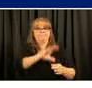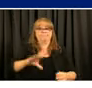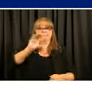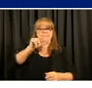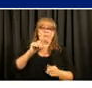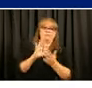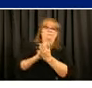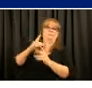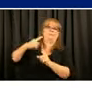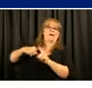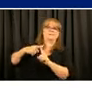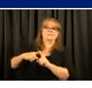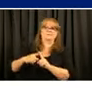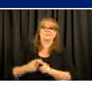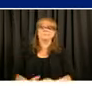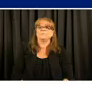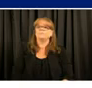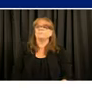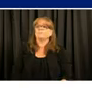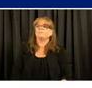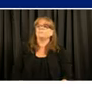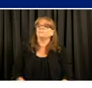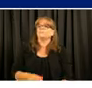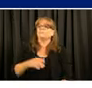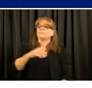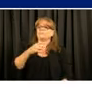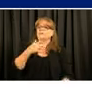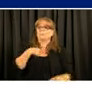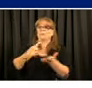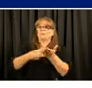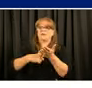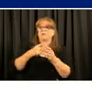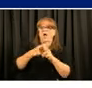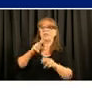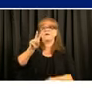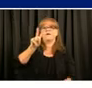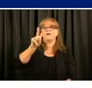variance process many counties had variances i think grand junction colorado is one of the first